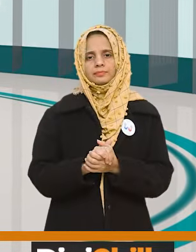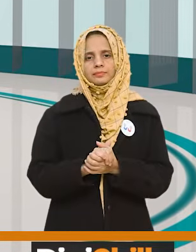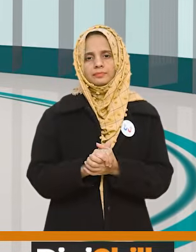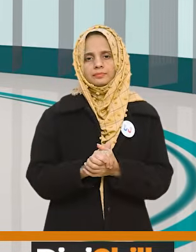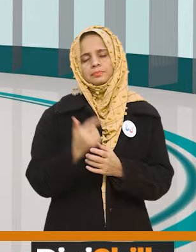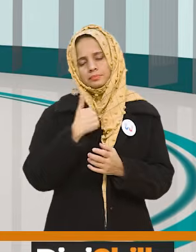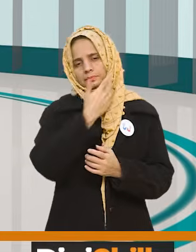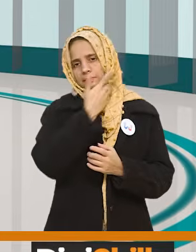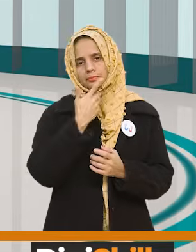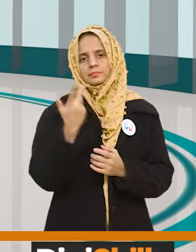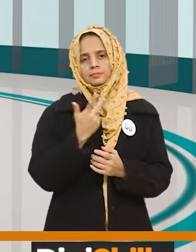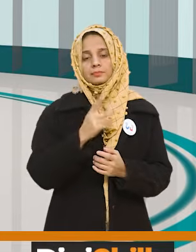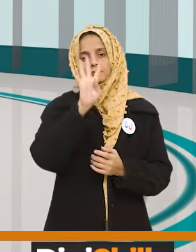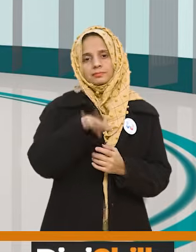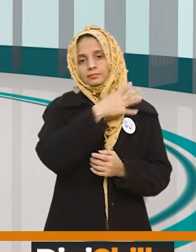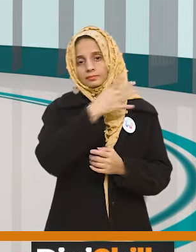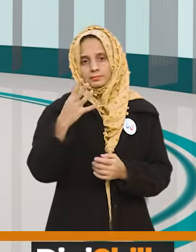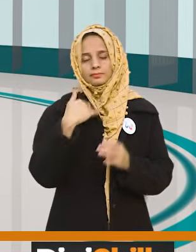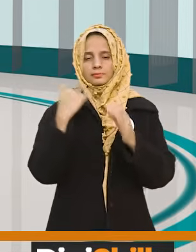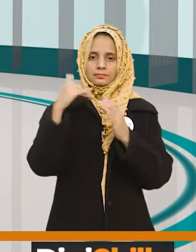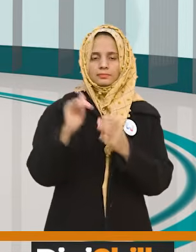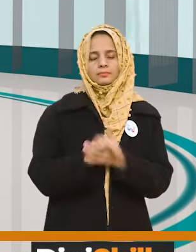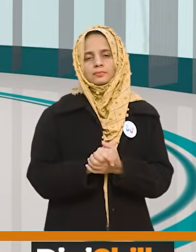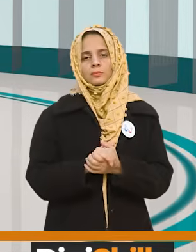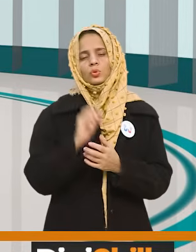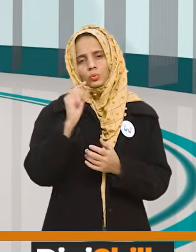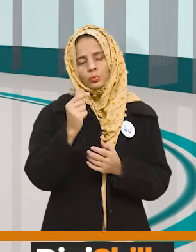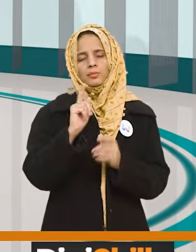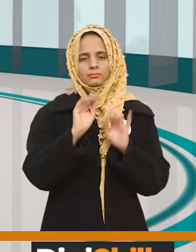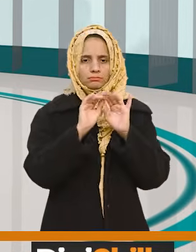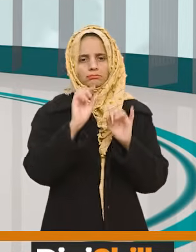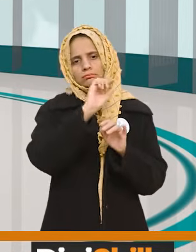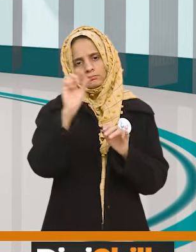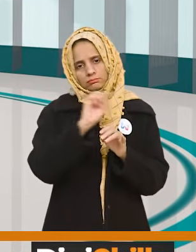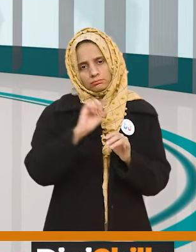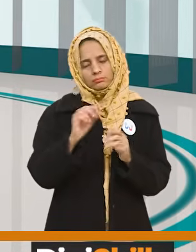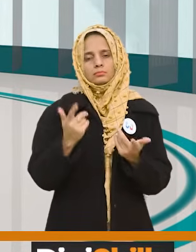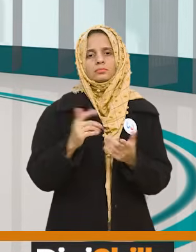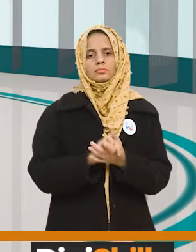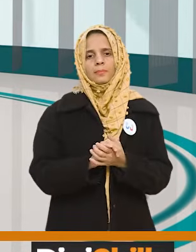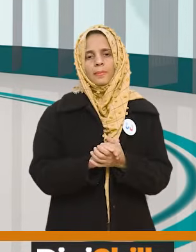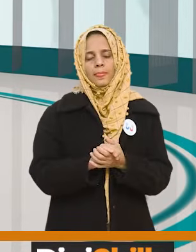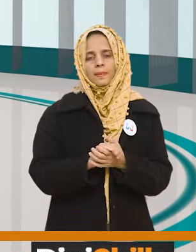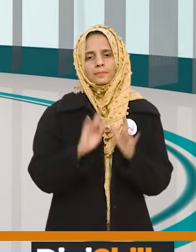I generally prefer an excel file, in which I have made a small template, and in that